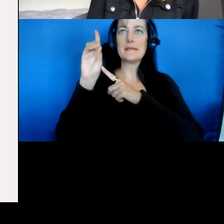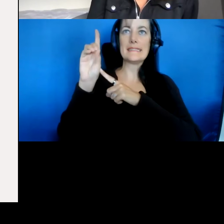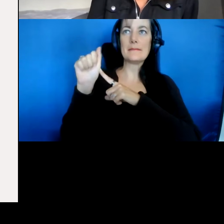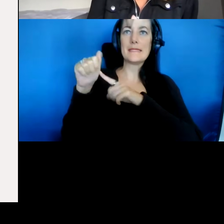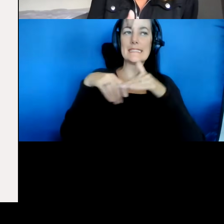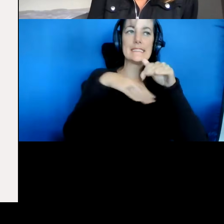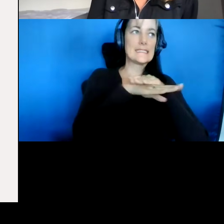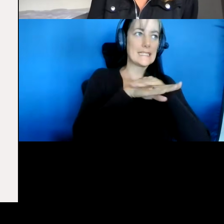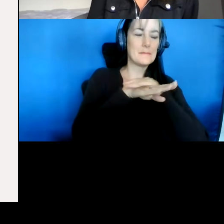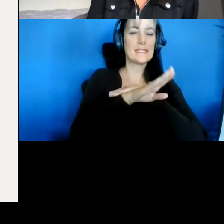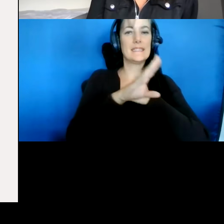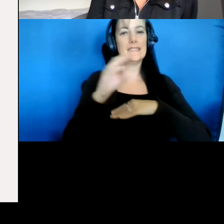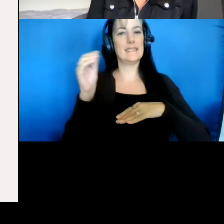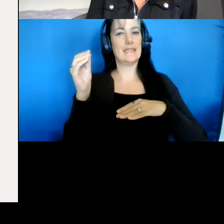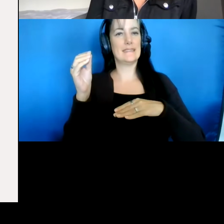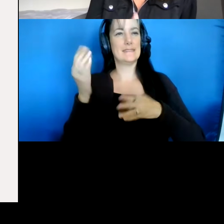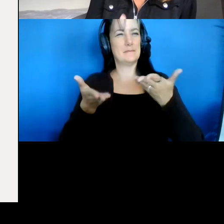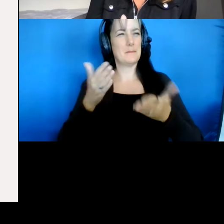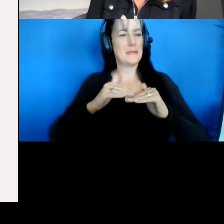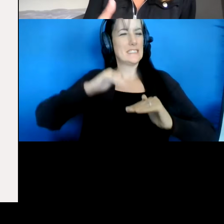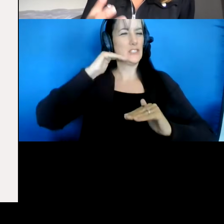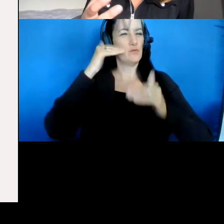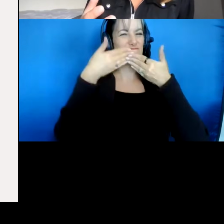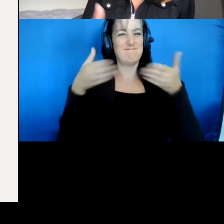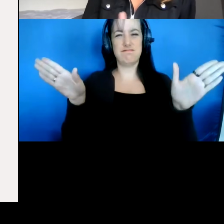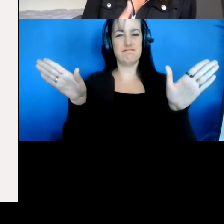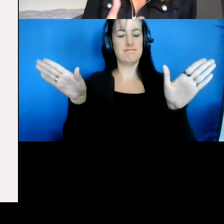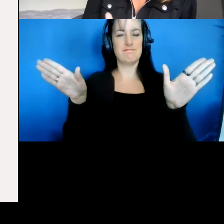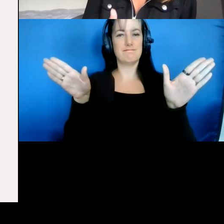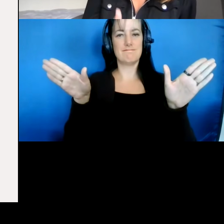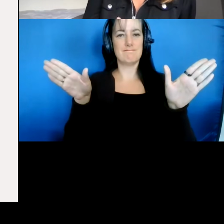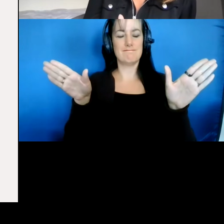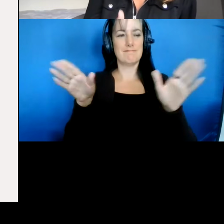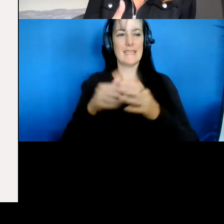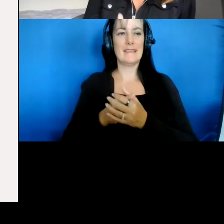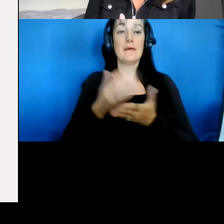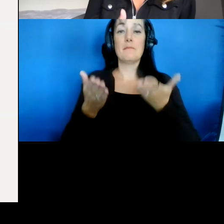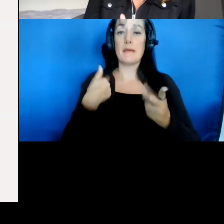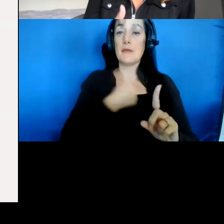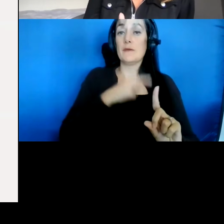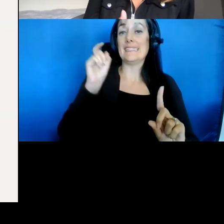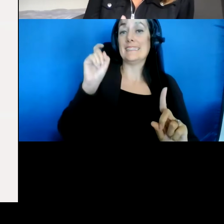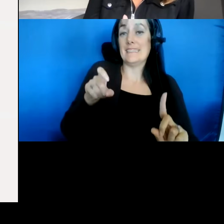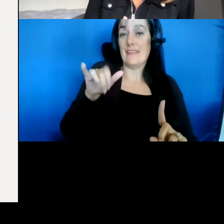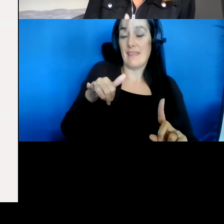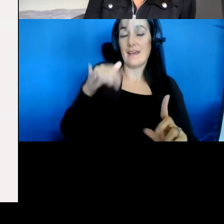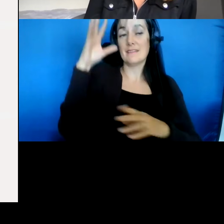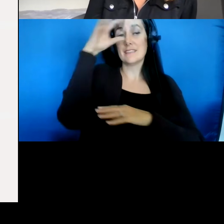and perhaps a generalization we need as a starting point for the conversation around